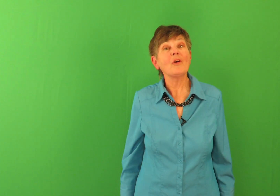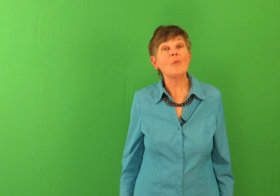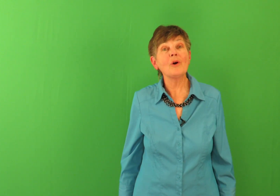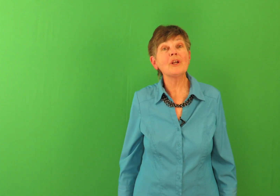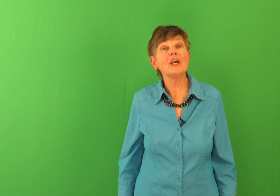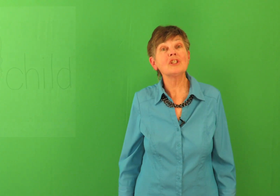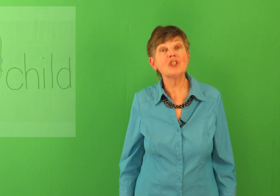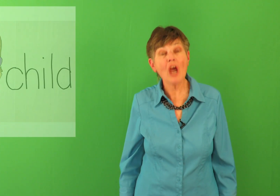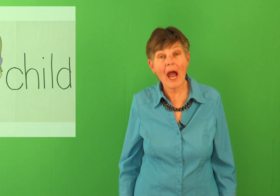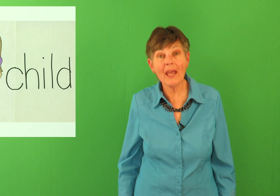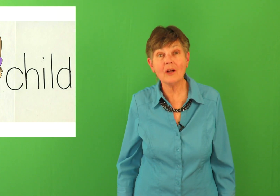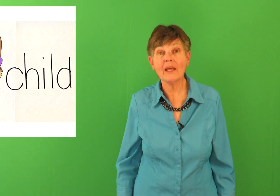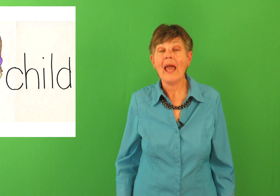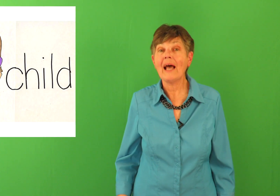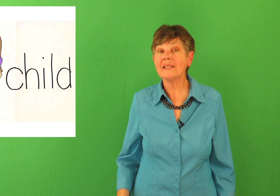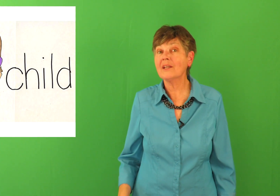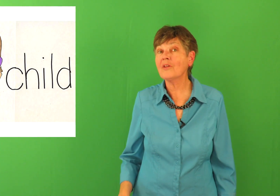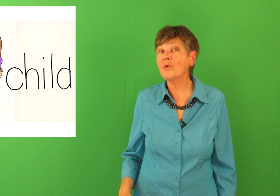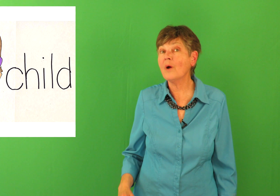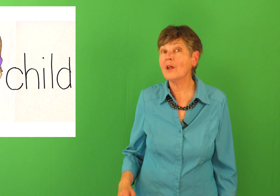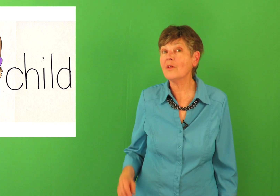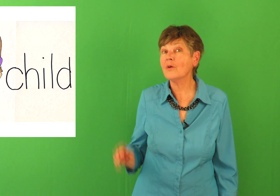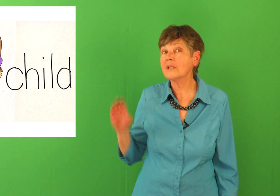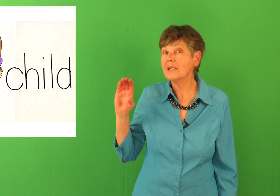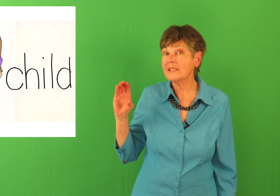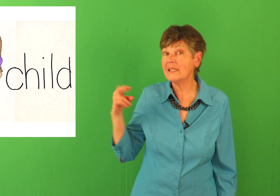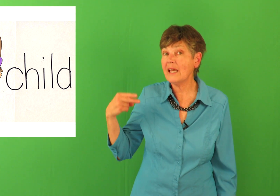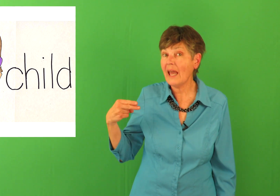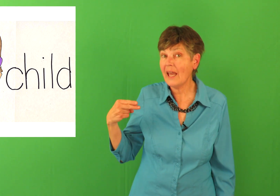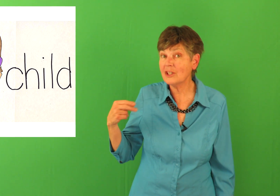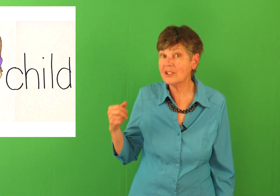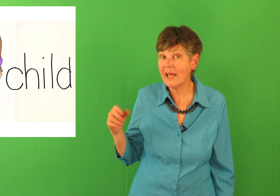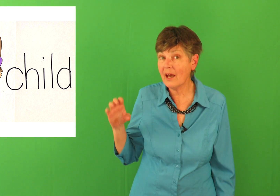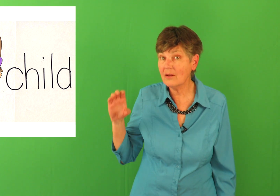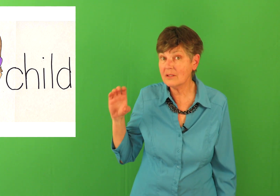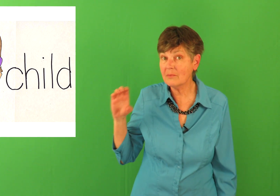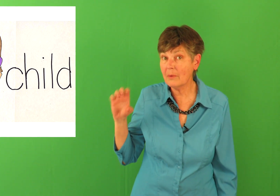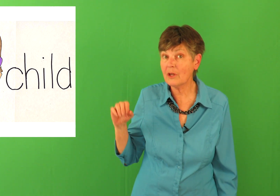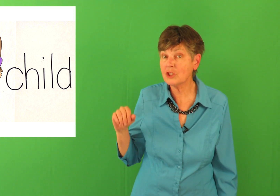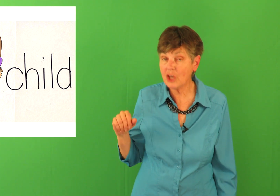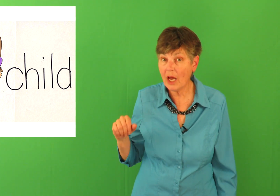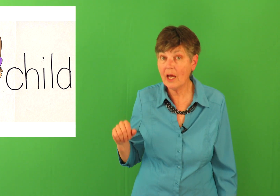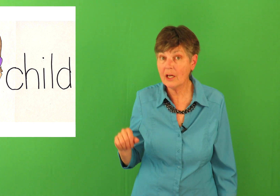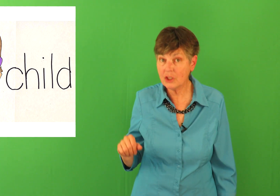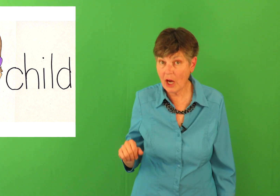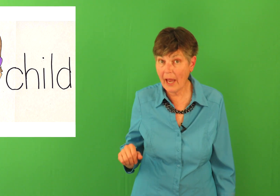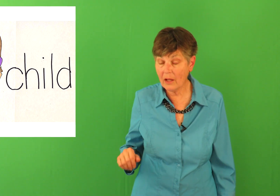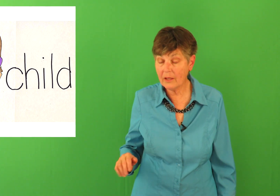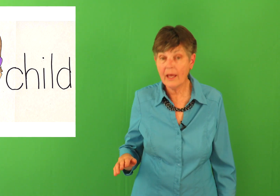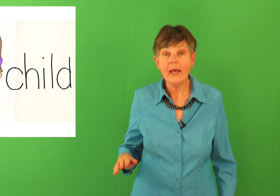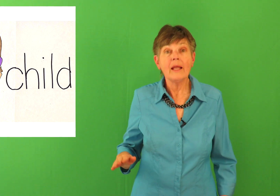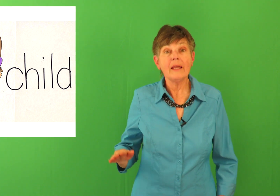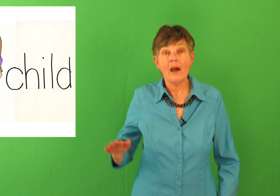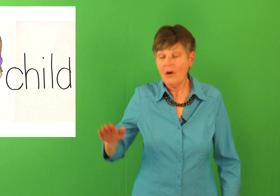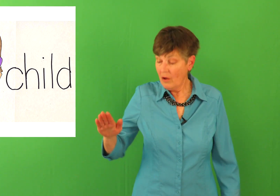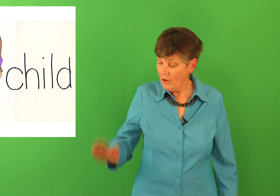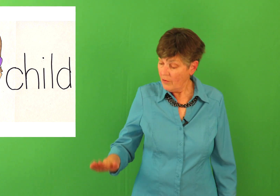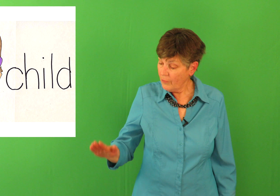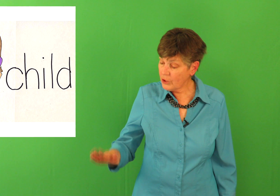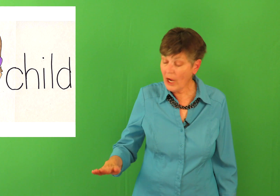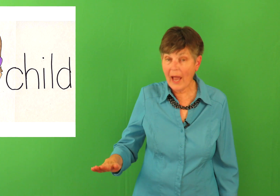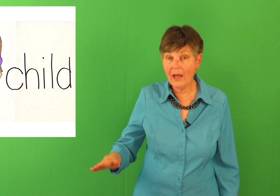the word child has another one of those CH sounds image child now for child